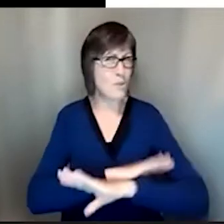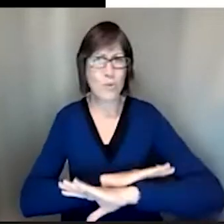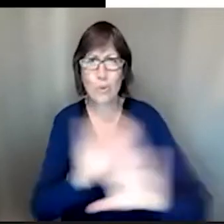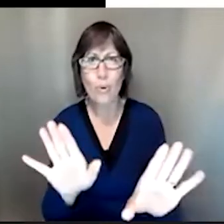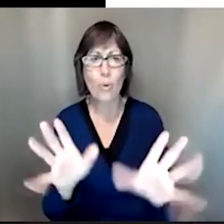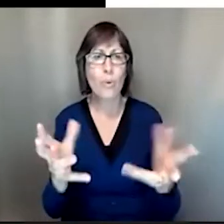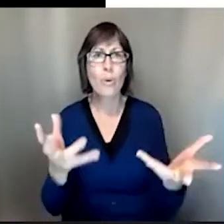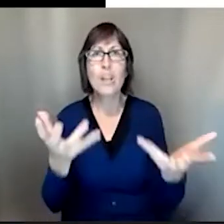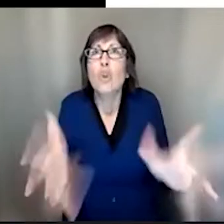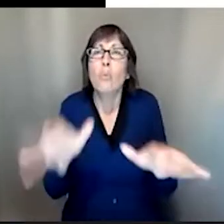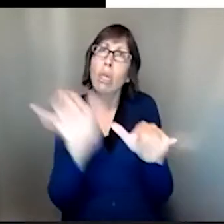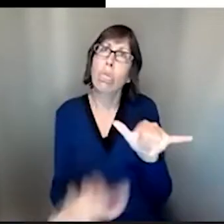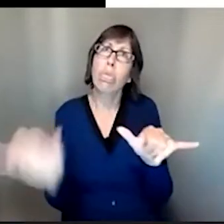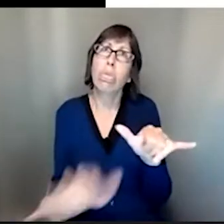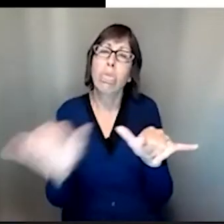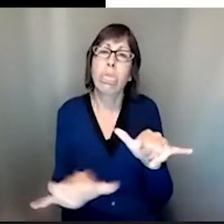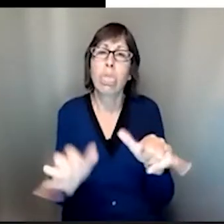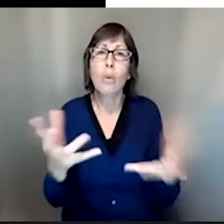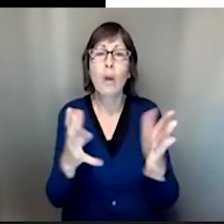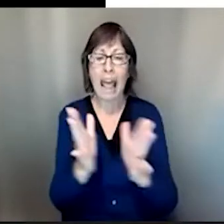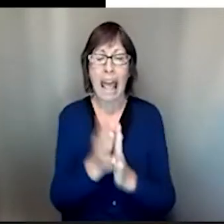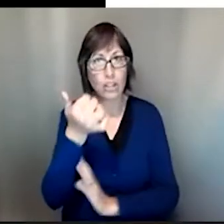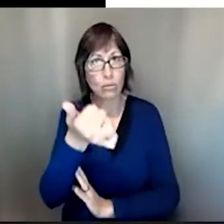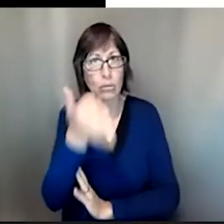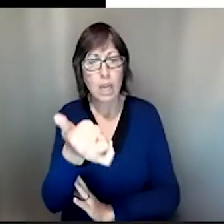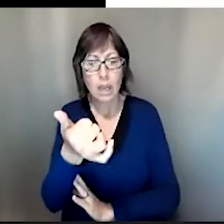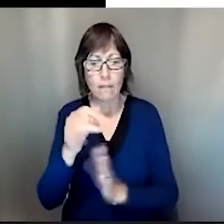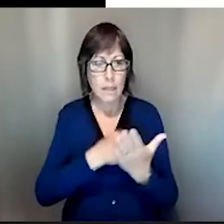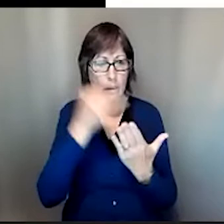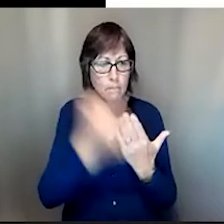quo — it’s about asking yourself how will this project create a virtuous, rather than